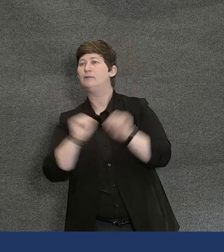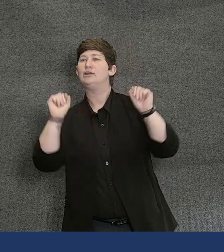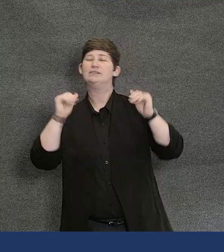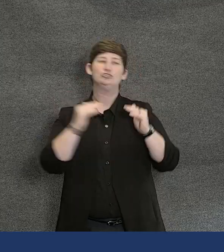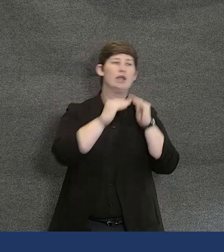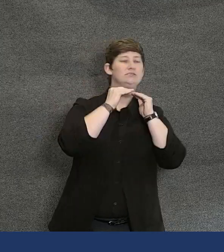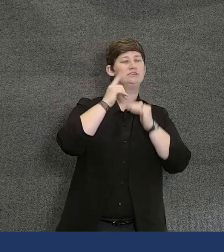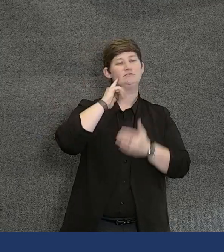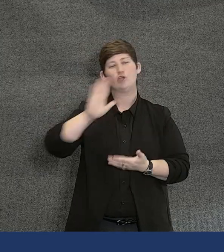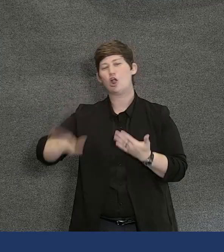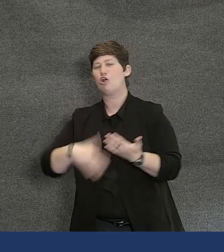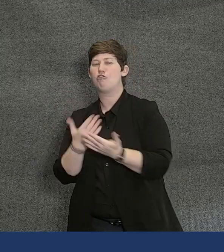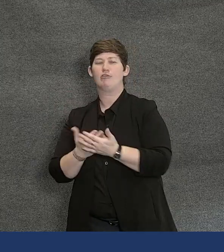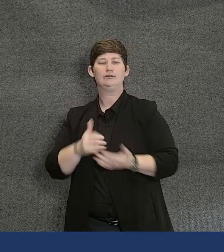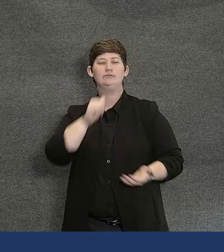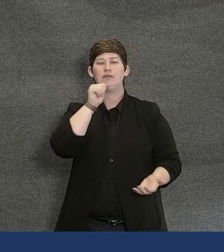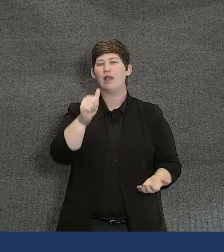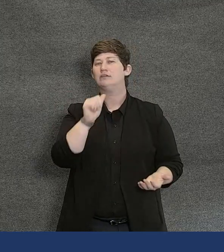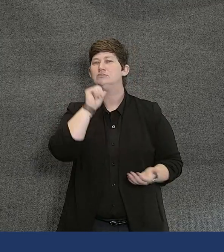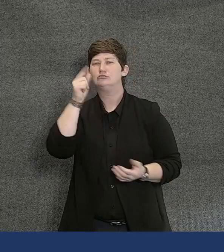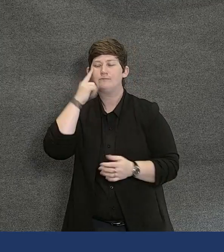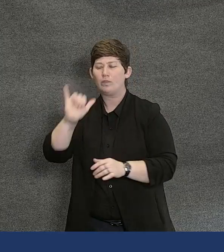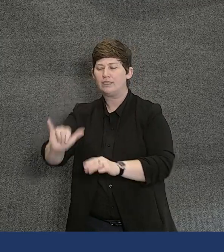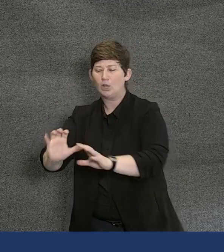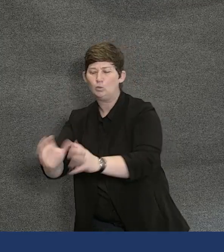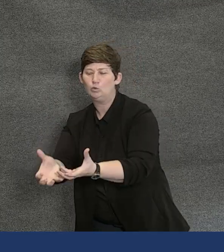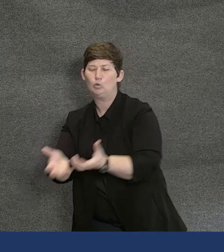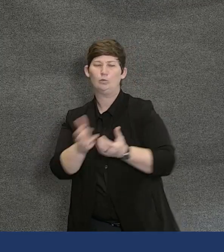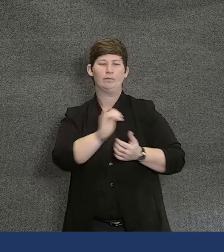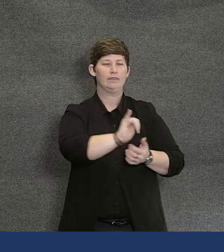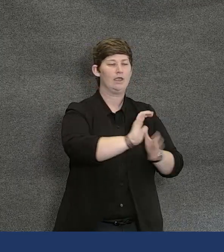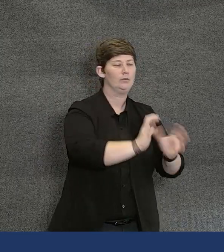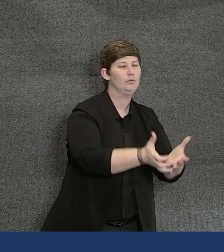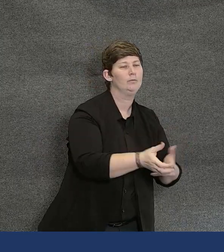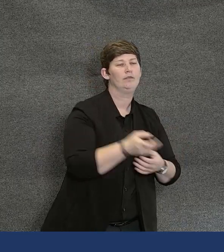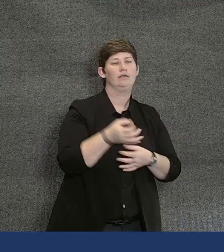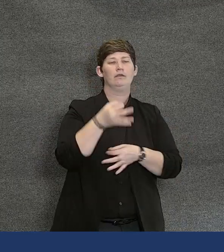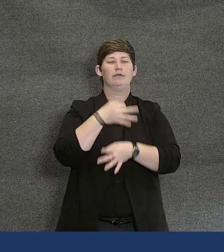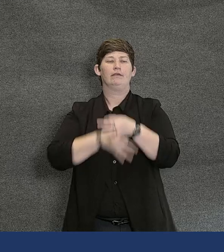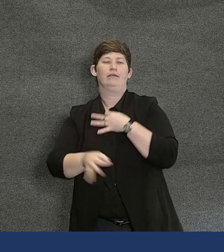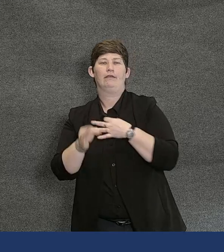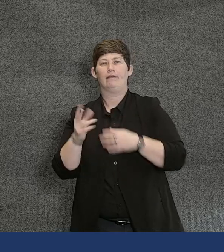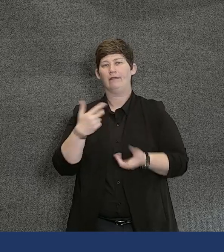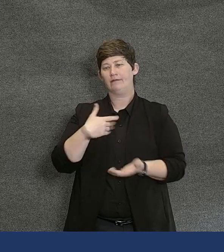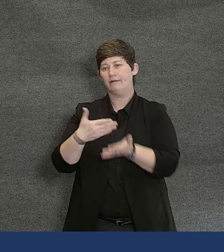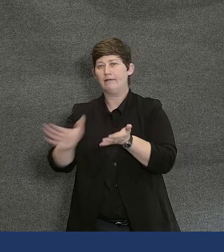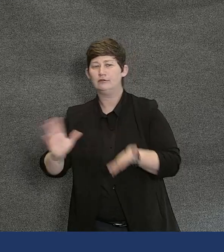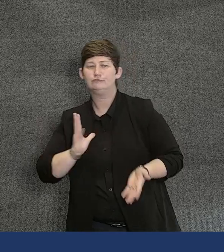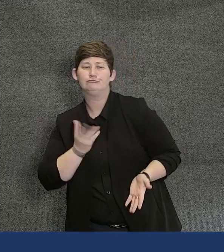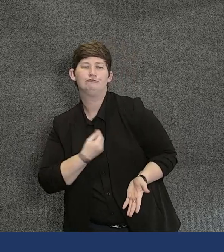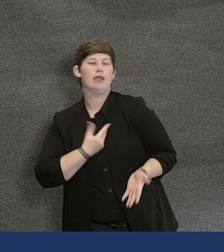There's no comma except for trans people or immigrants or people with disabilities.